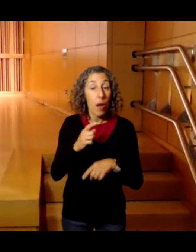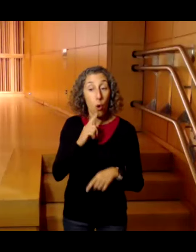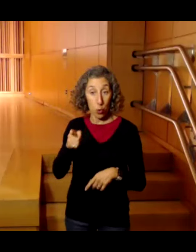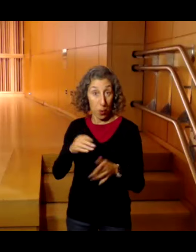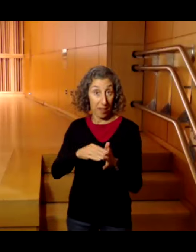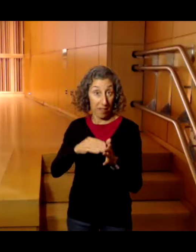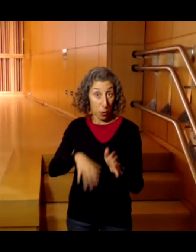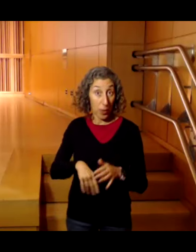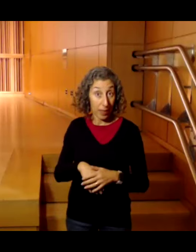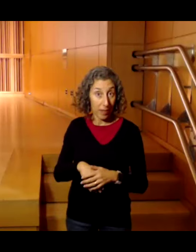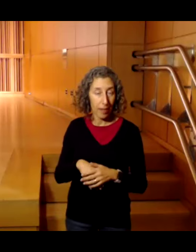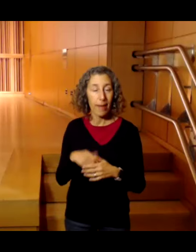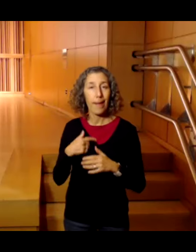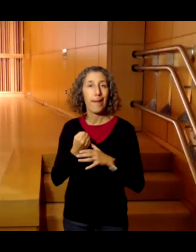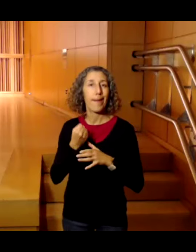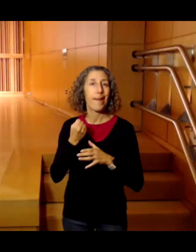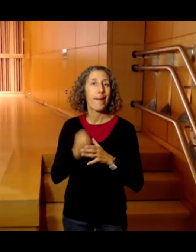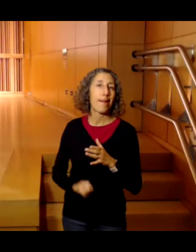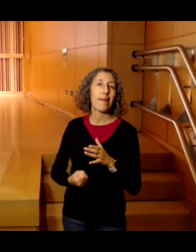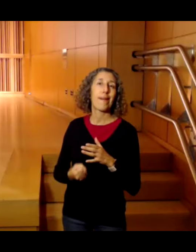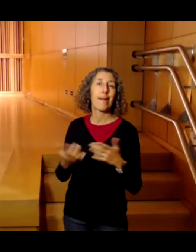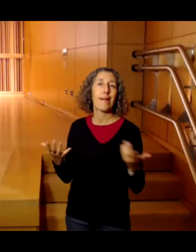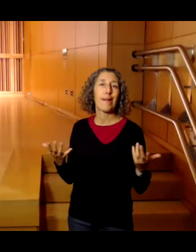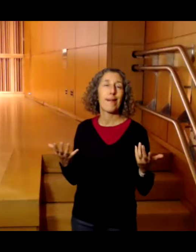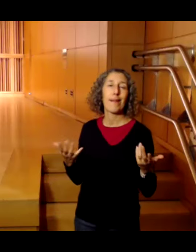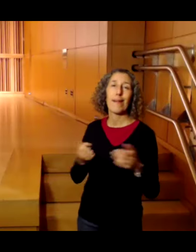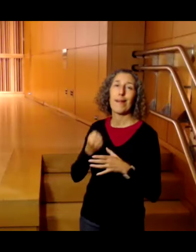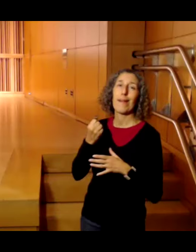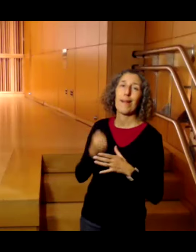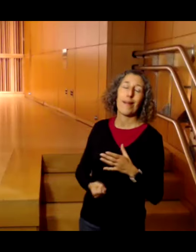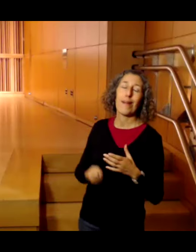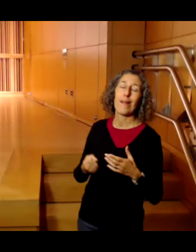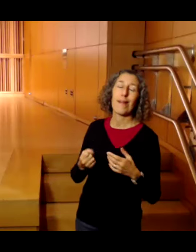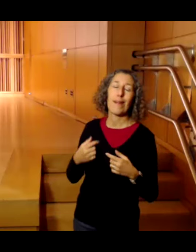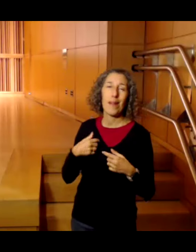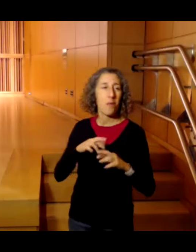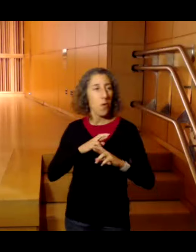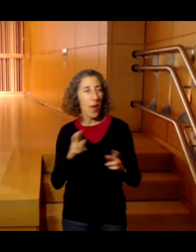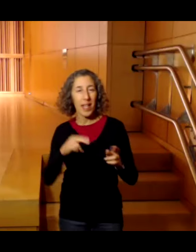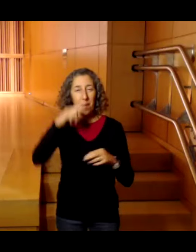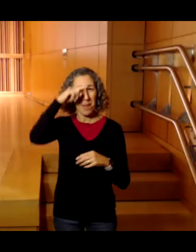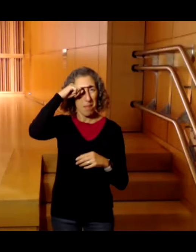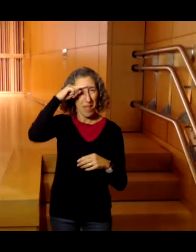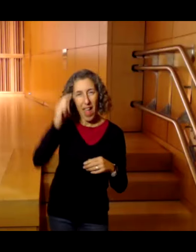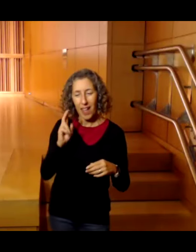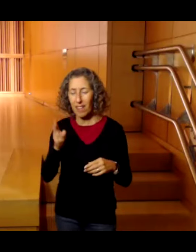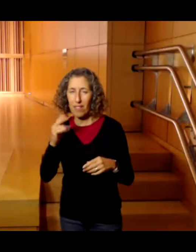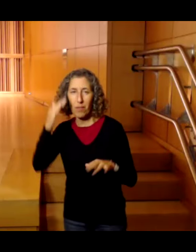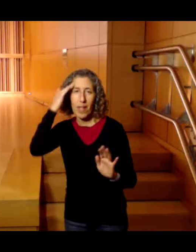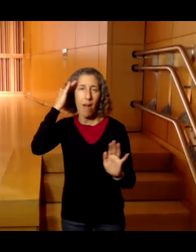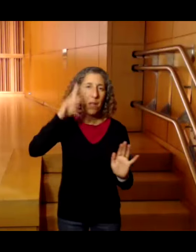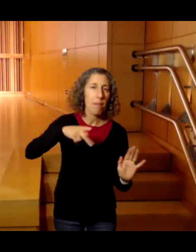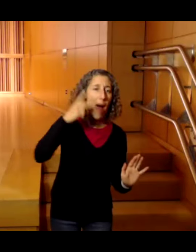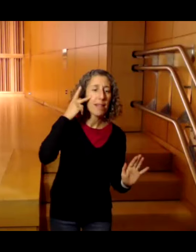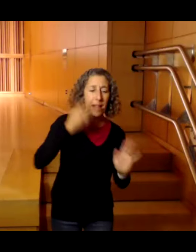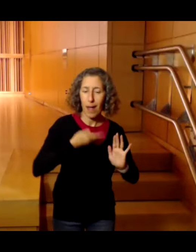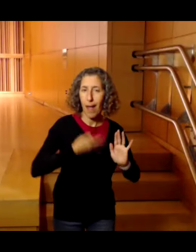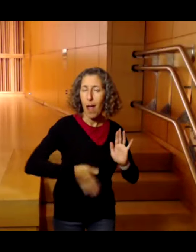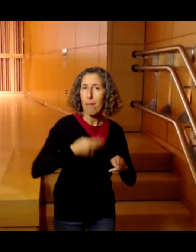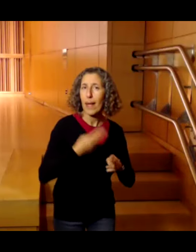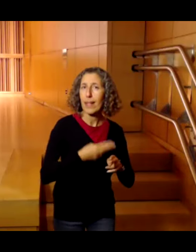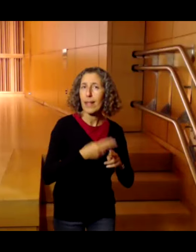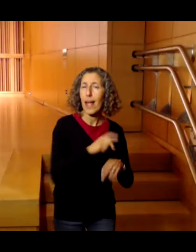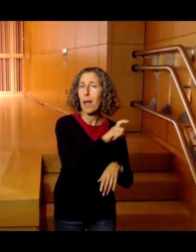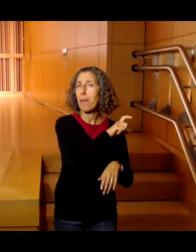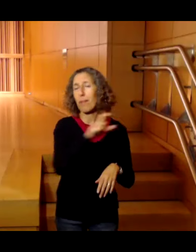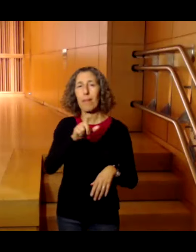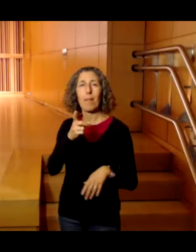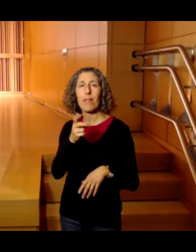I respond with all my Ethiopian black nationalism on my chest. My name is Dagmawi Whipshet. Yes, I'm a doctoral student.